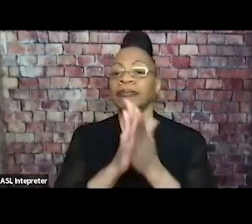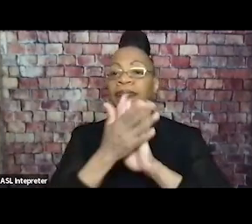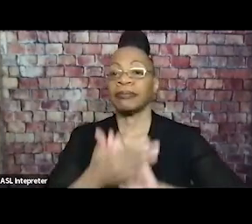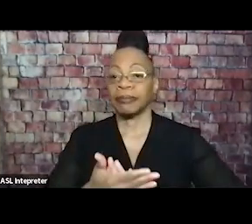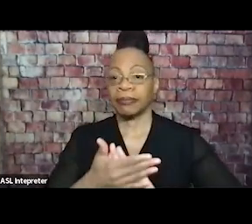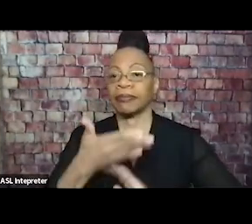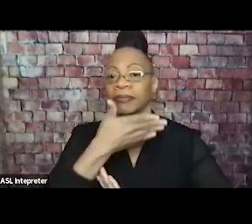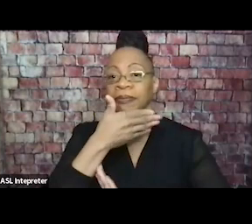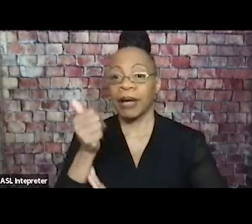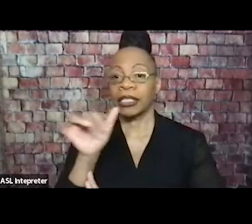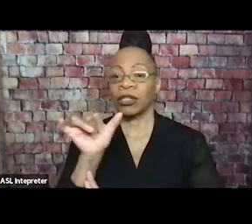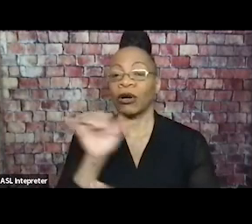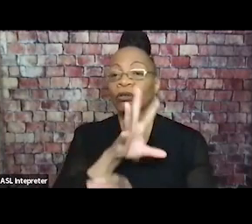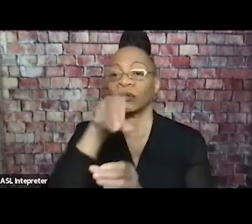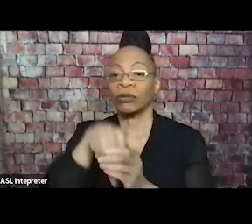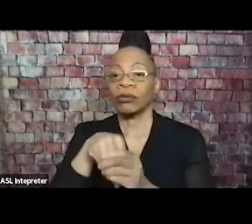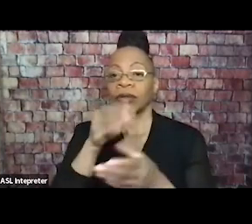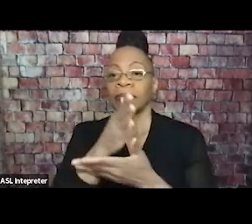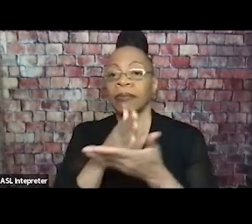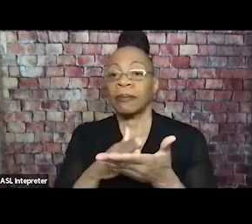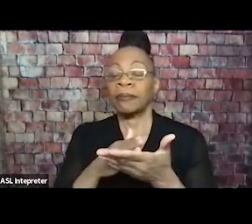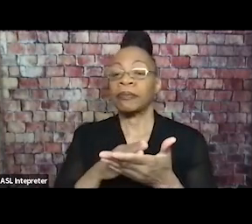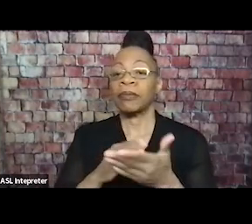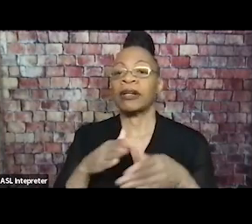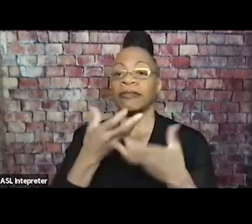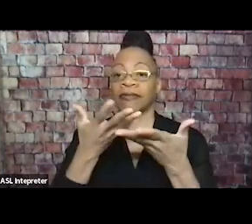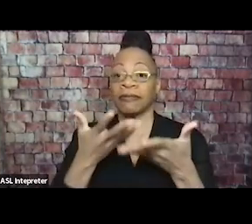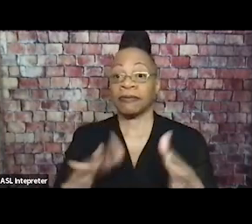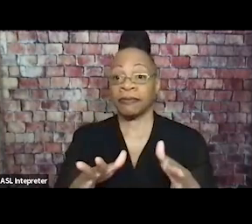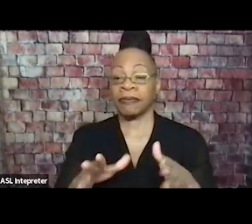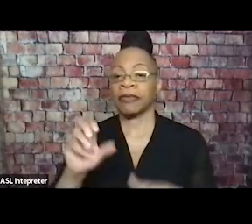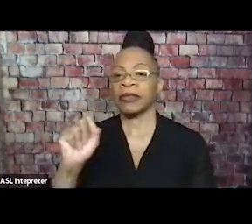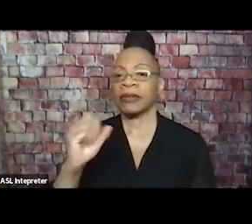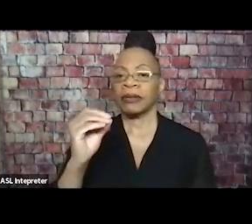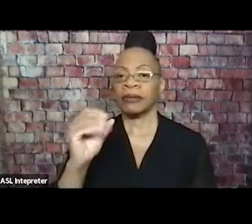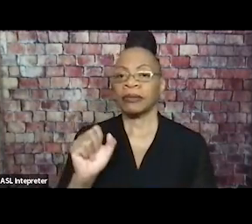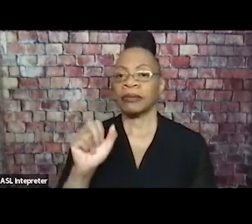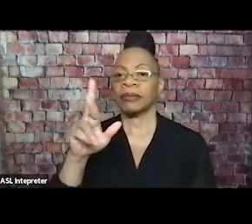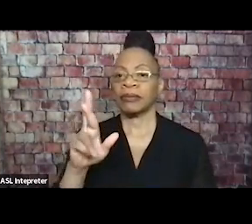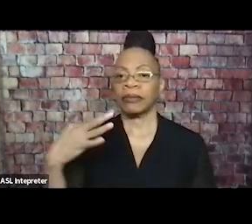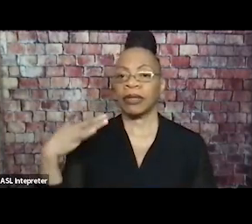as part of a complete SOAR application; and understand, you know, how to utilize some of the tools and resources